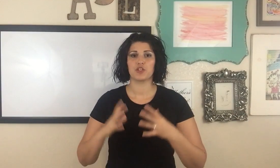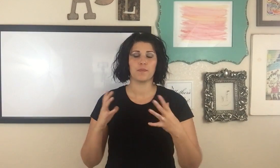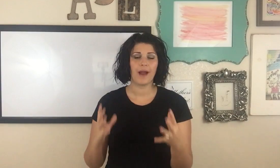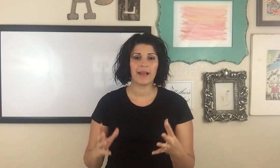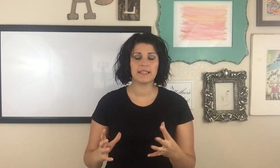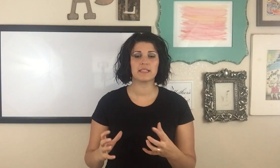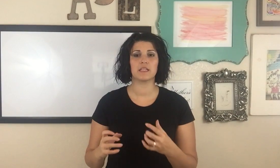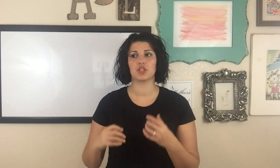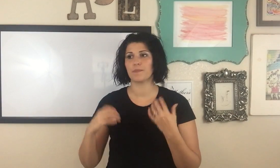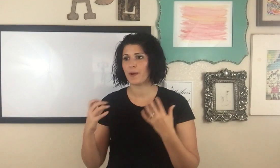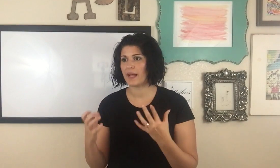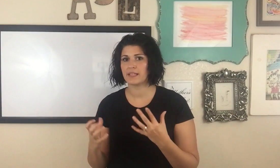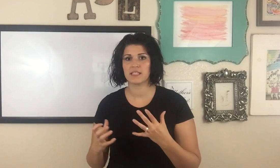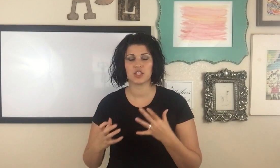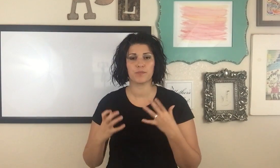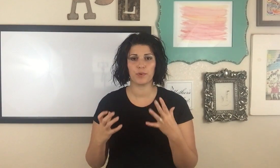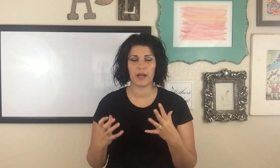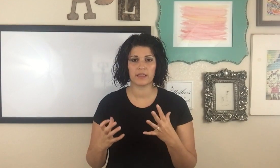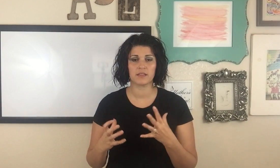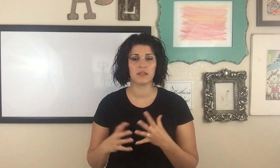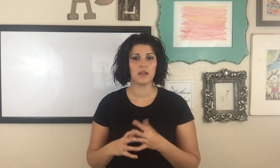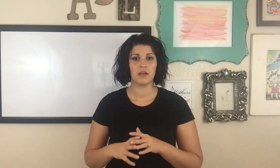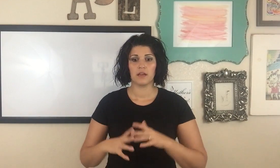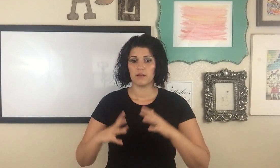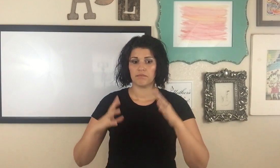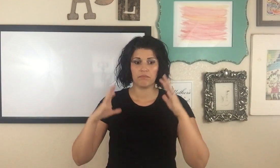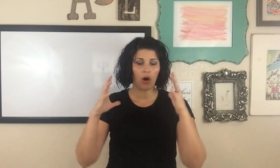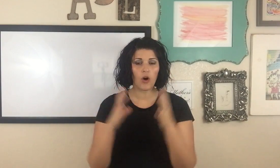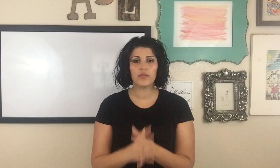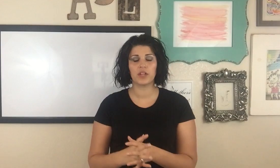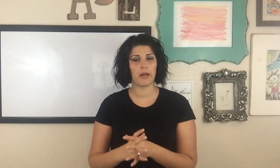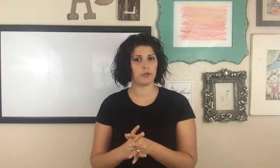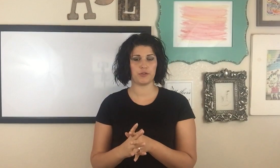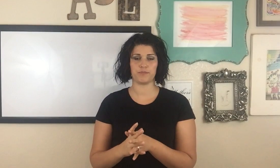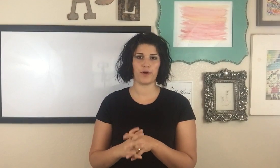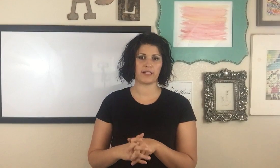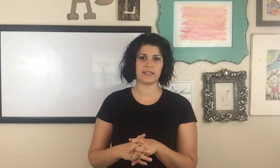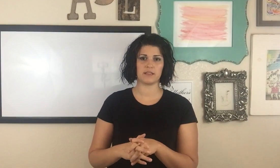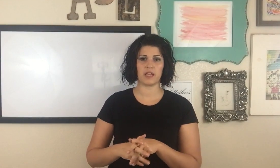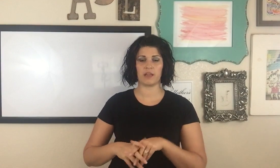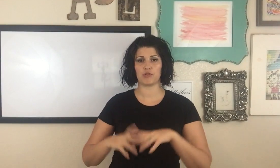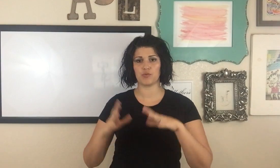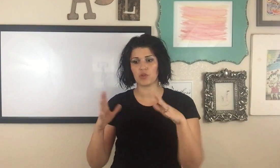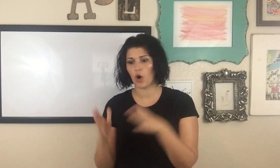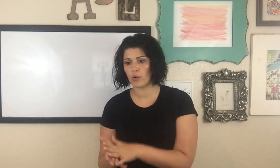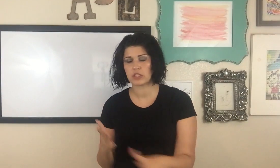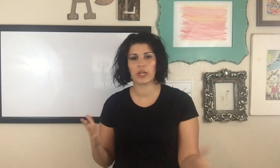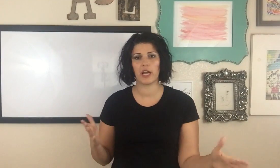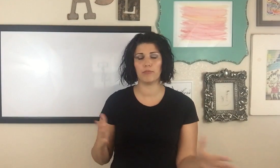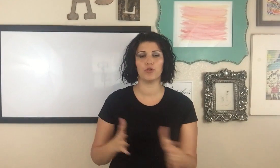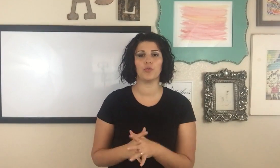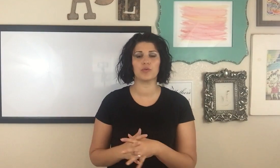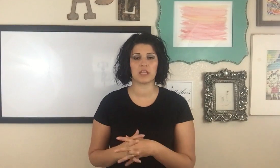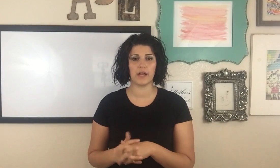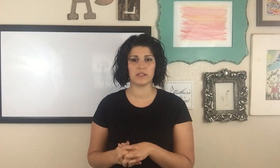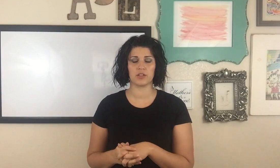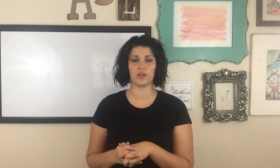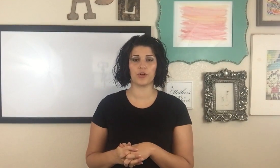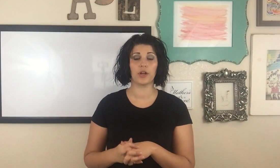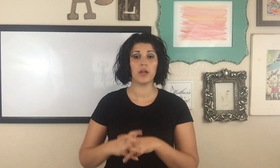And she practiced and she practiced and she practiced all the time. She was practicing sending when she was always looking up new signs to learn,